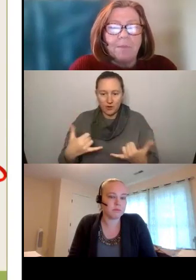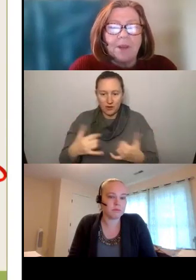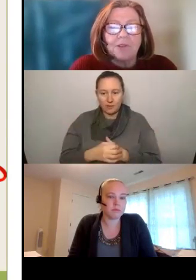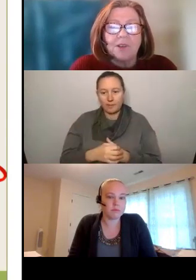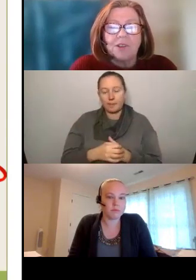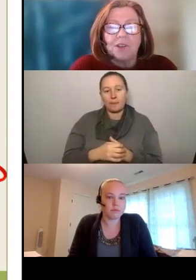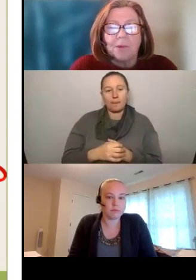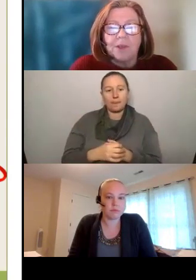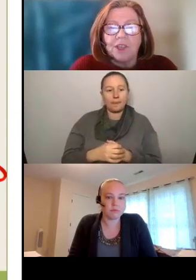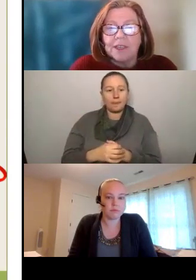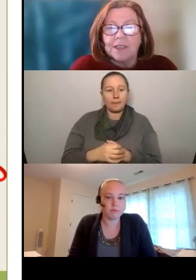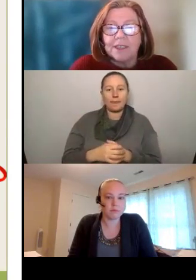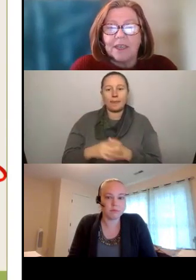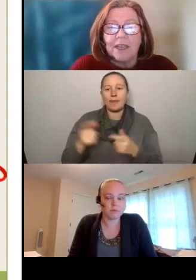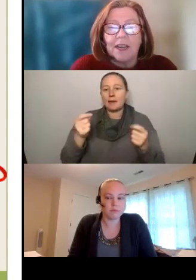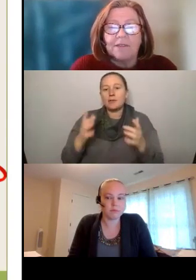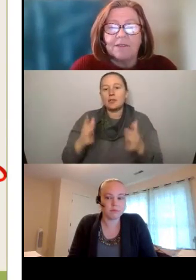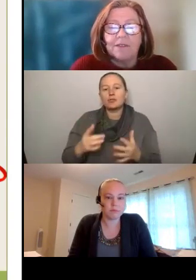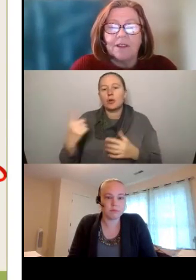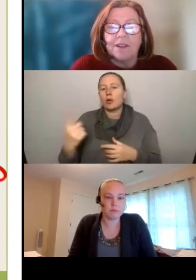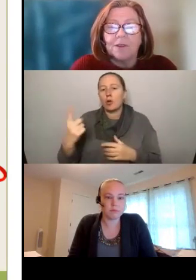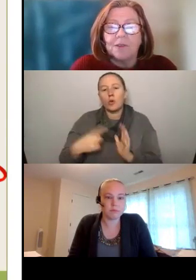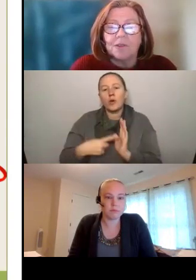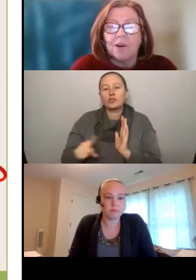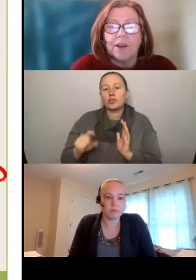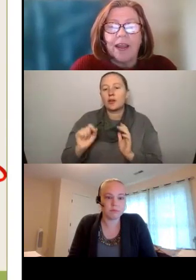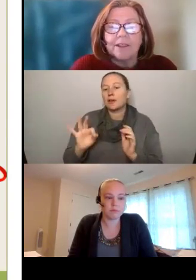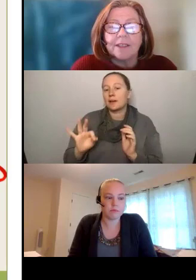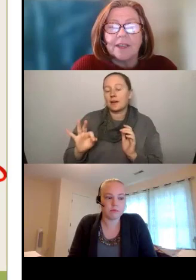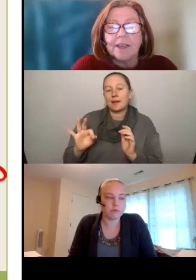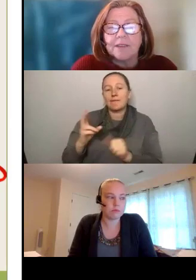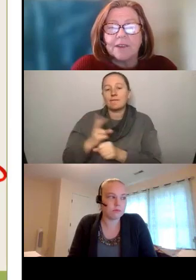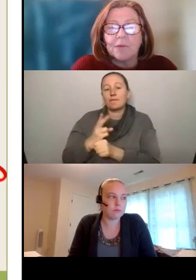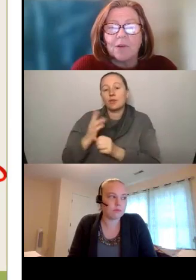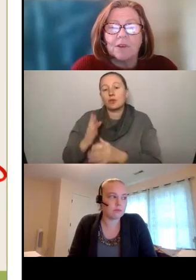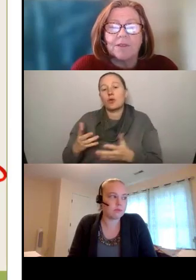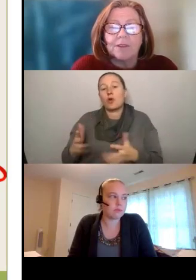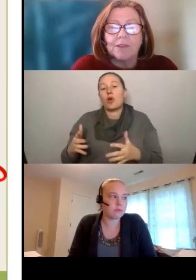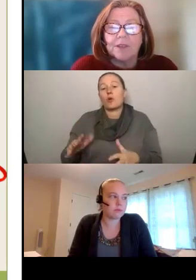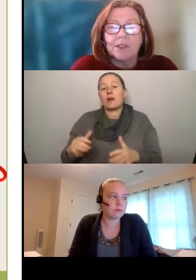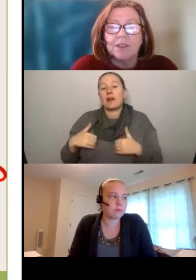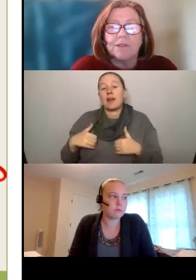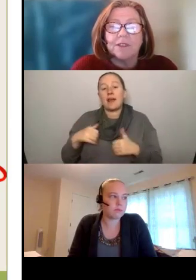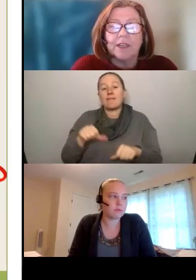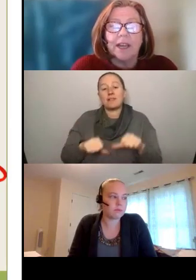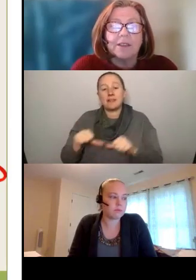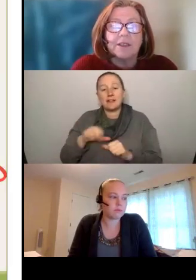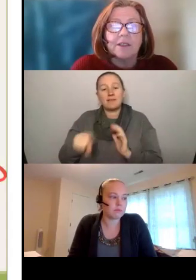Administrators should always check to see if the user already has a scientific role, and if they do, they should affiliate.